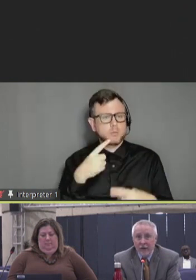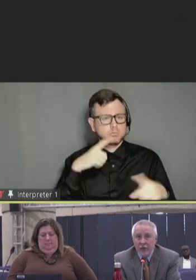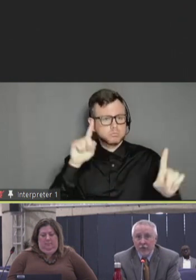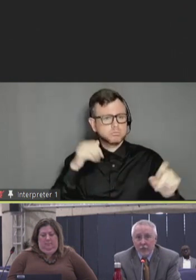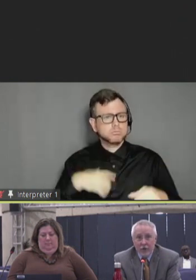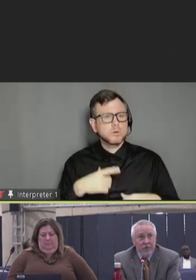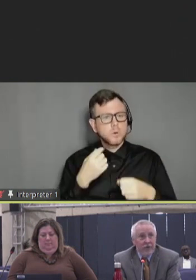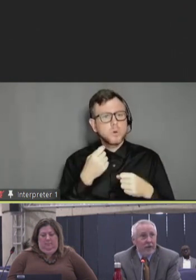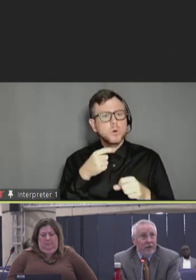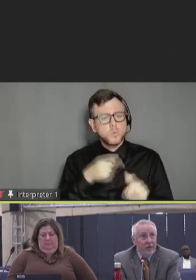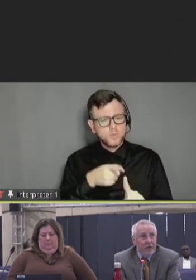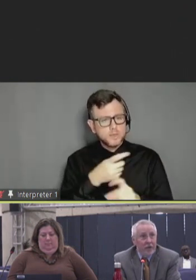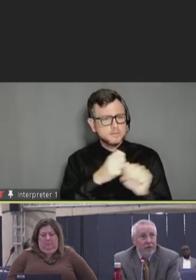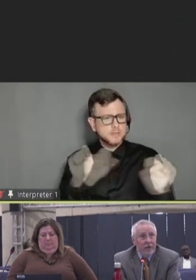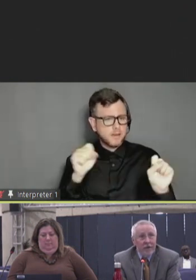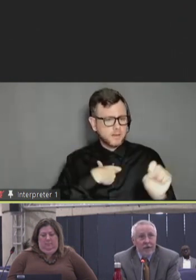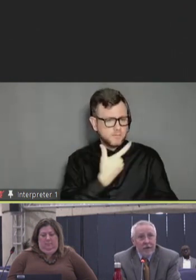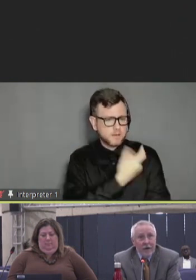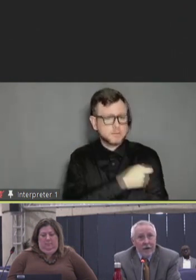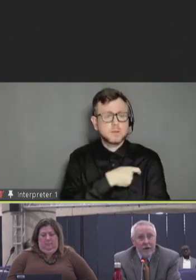And I also want to thank Dr. Daley.